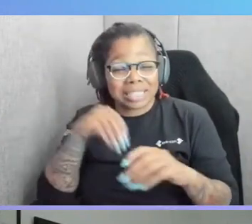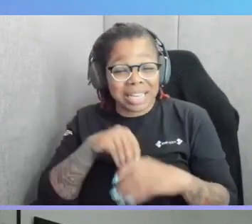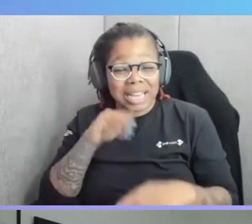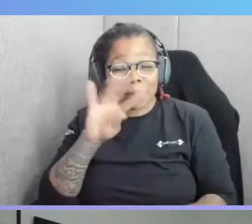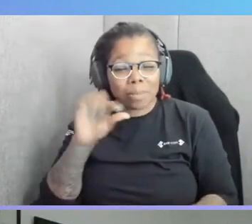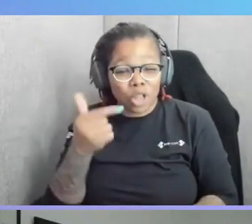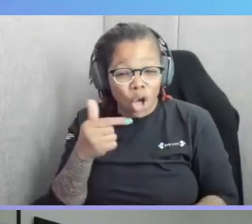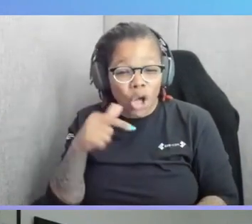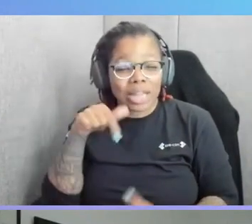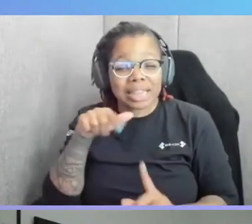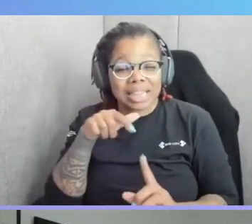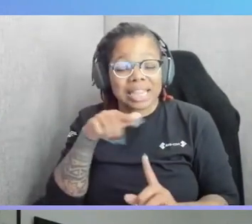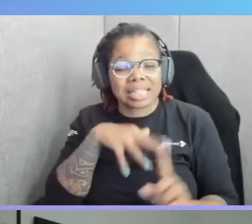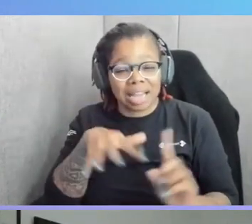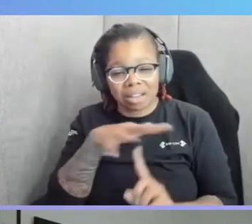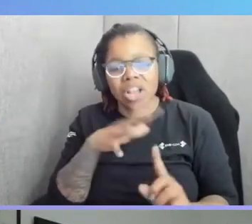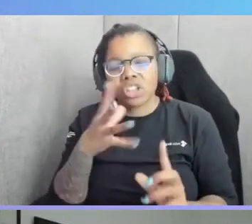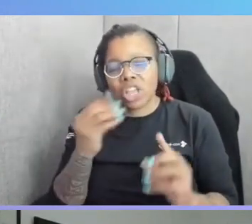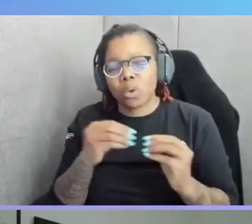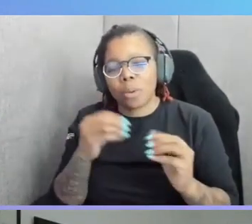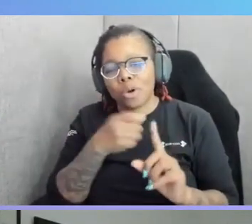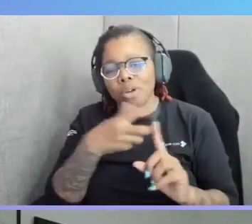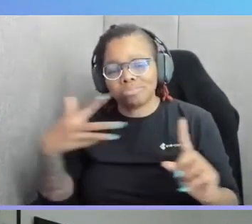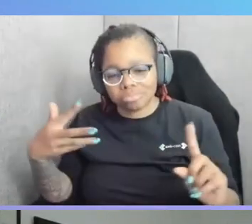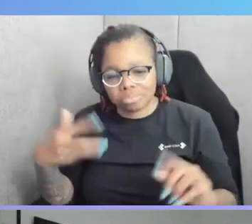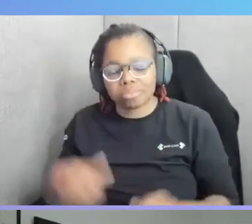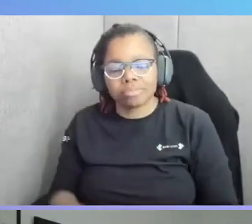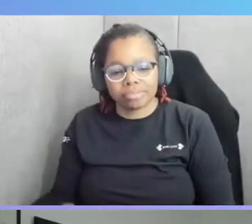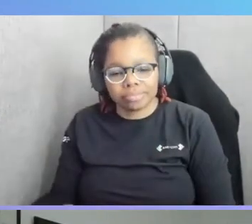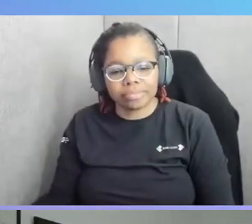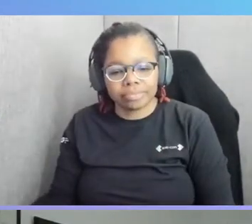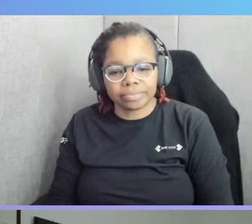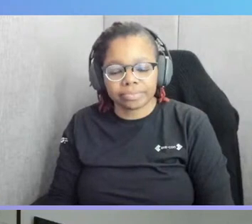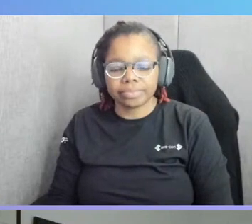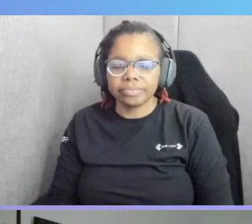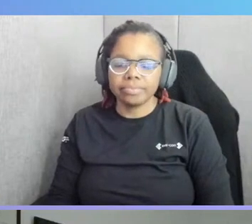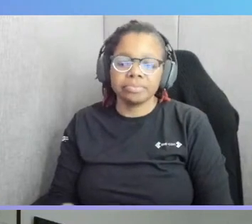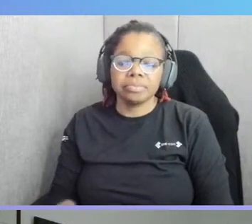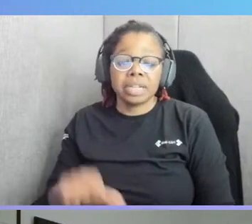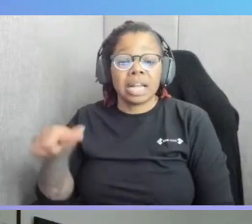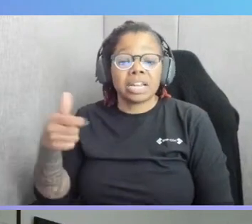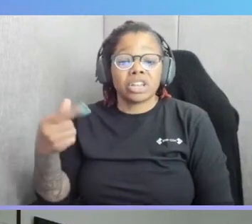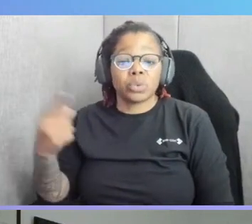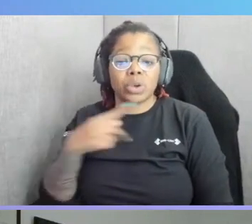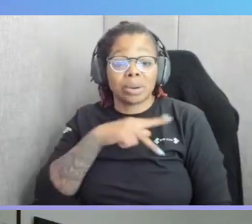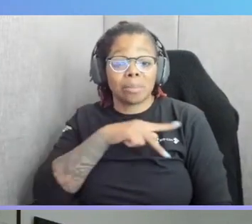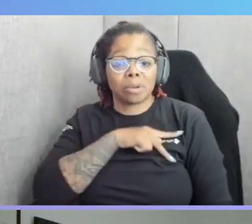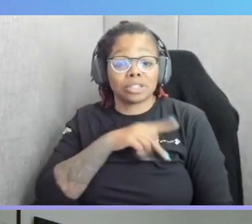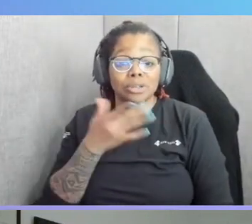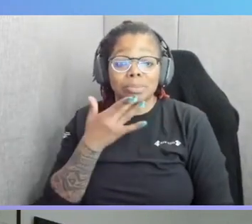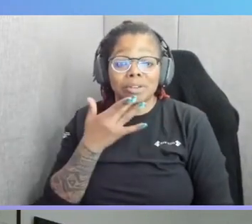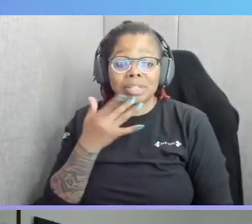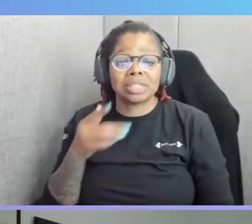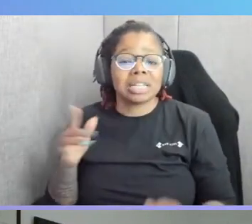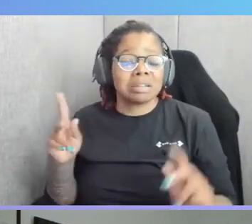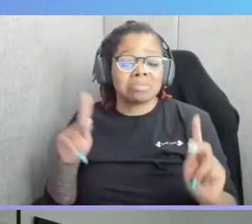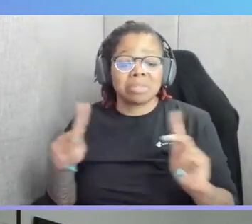they wanted more information on that area. Um, another one was personal preference. So people just um, had different, uh,